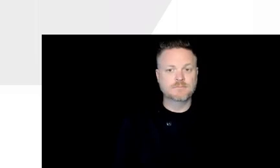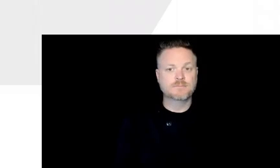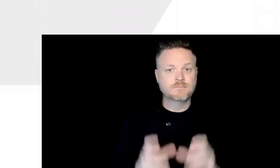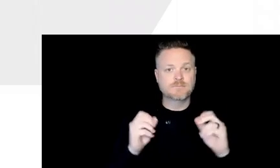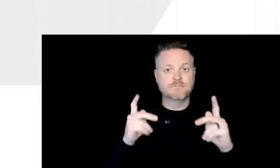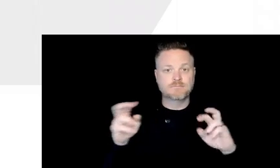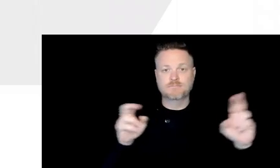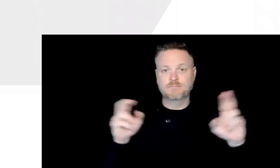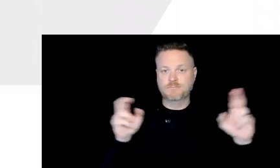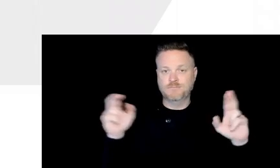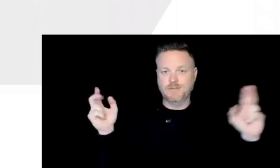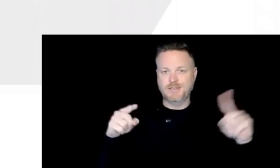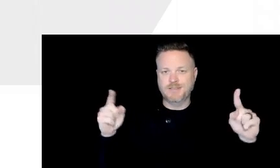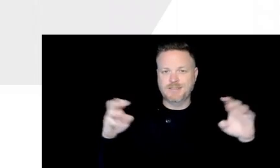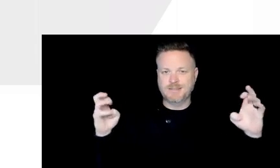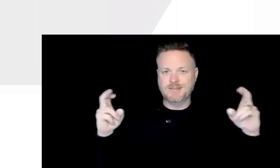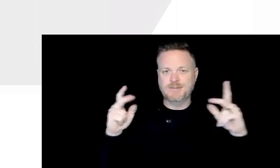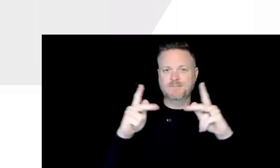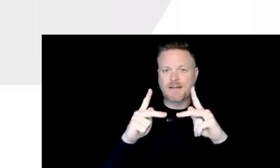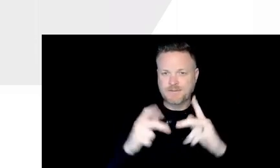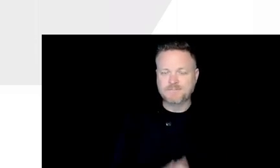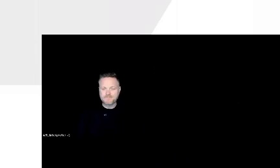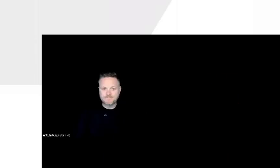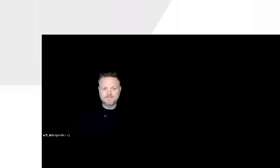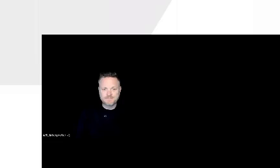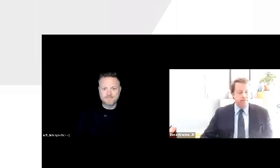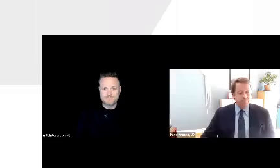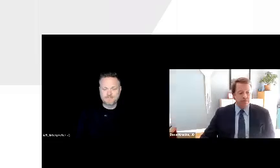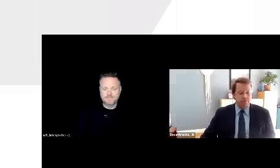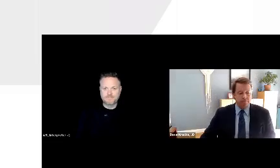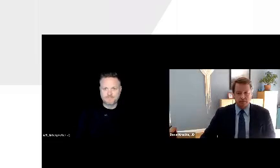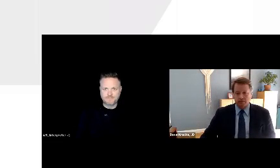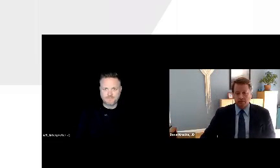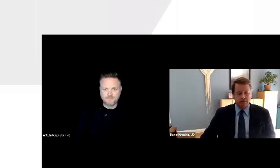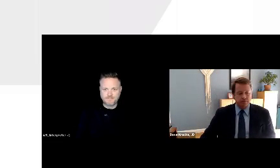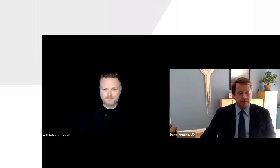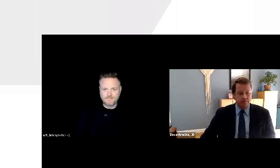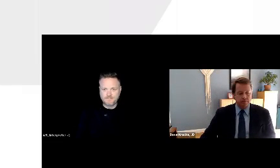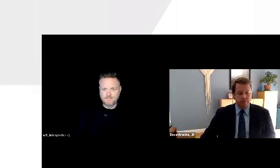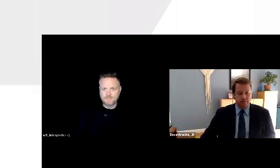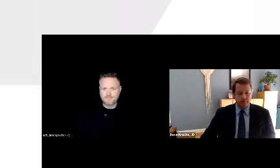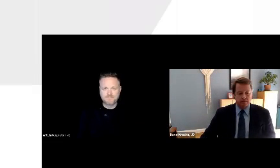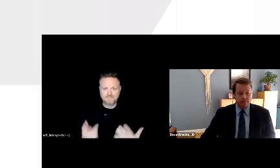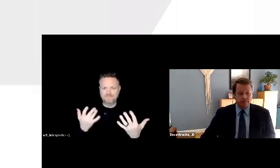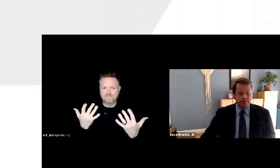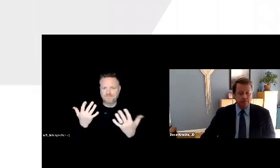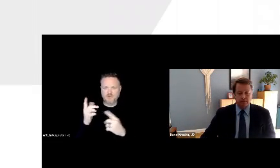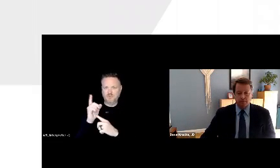trickling in back in from break, give everyone another minute or so to come on back.